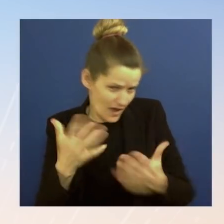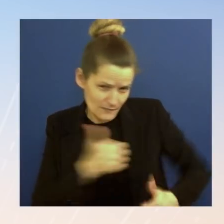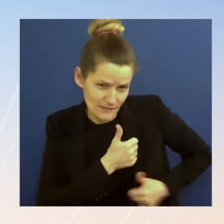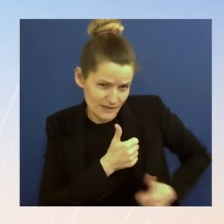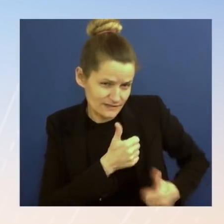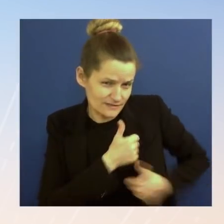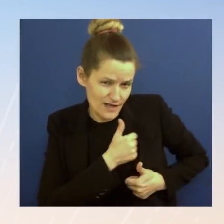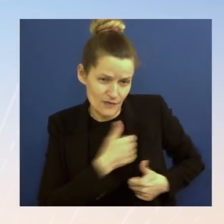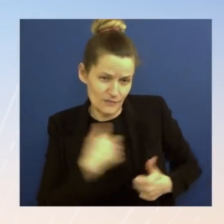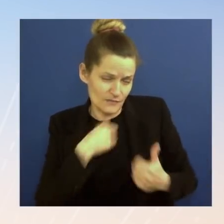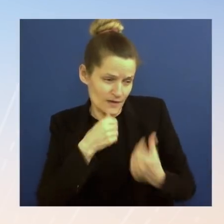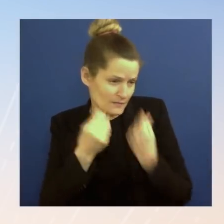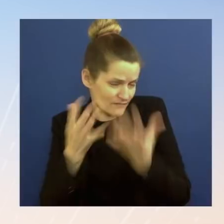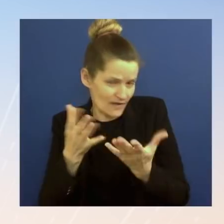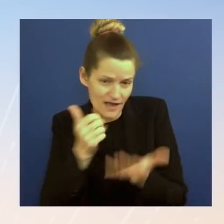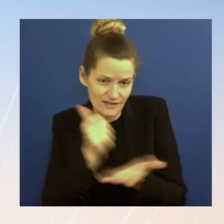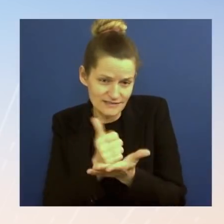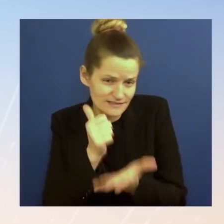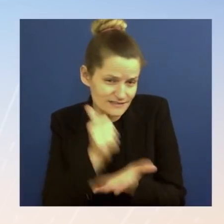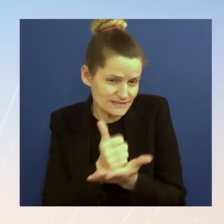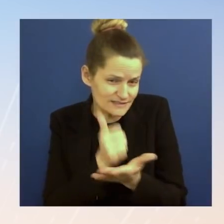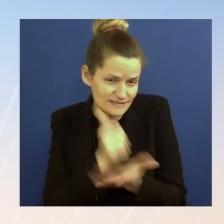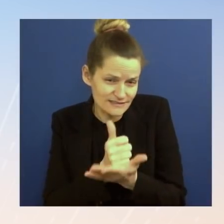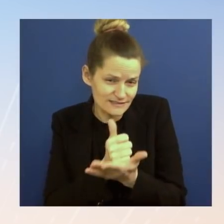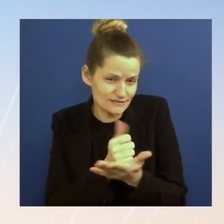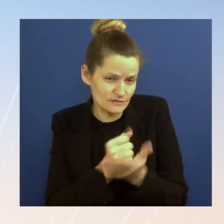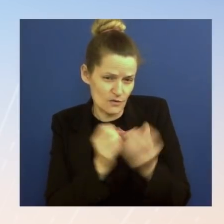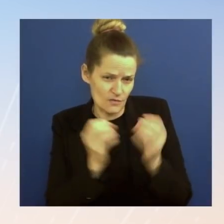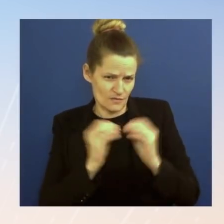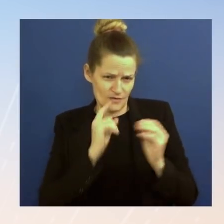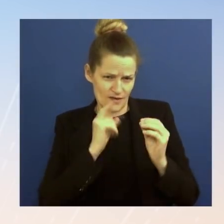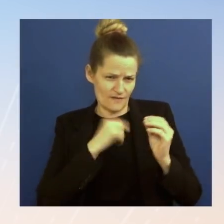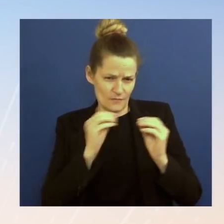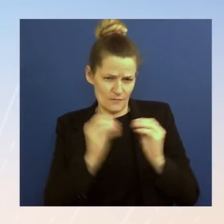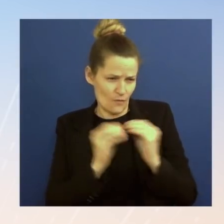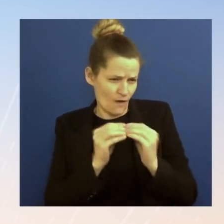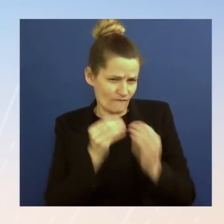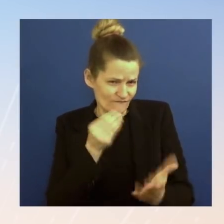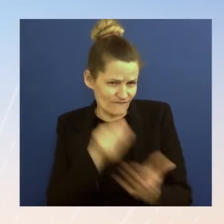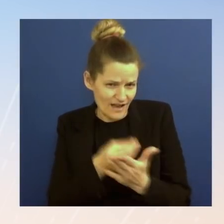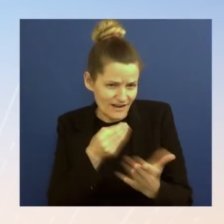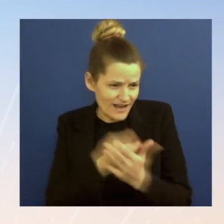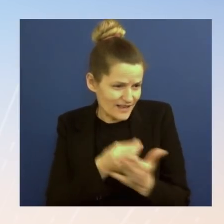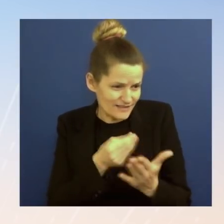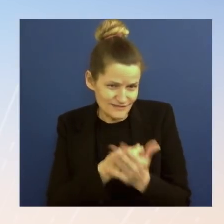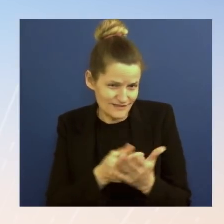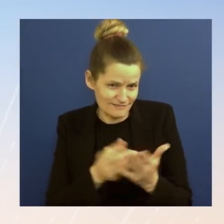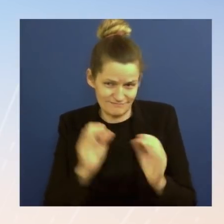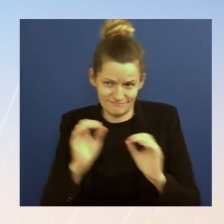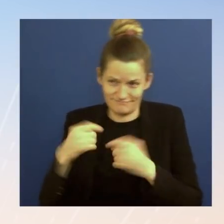than any other year to Ukraine in history. And we're doing that so that we can support them in this difficult moment.